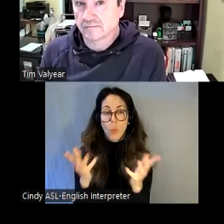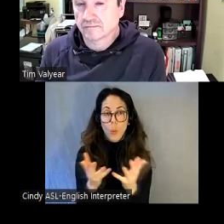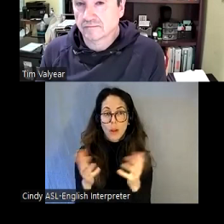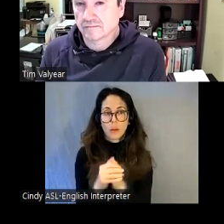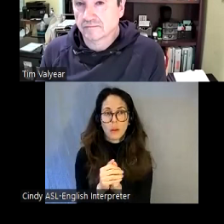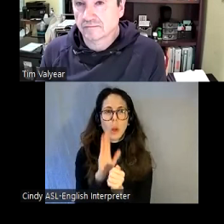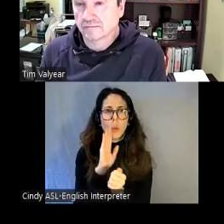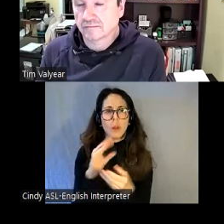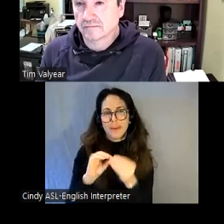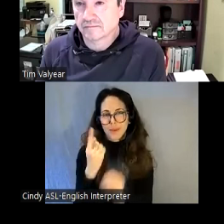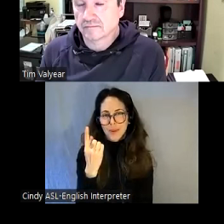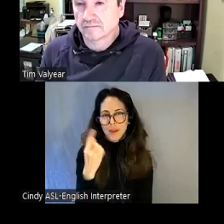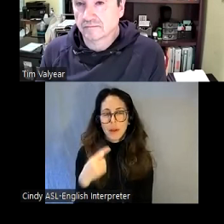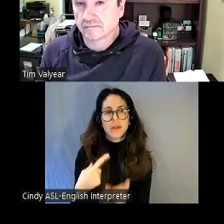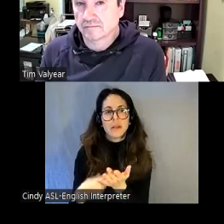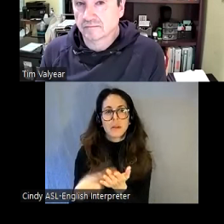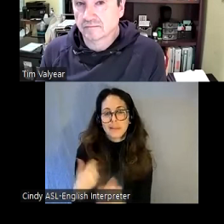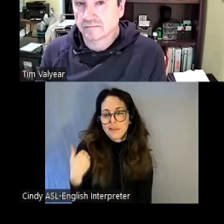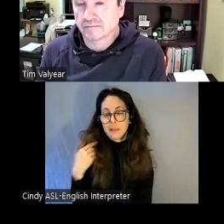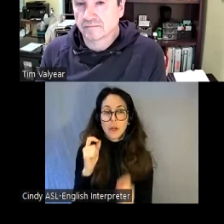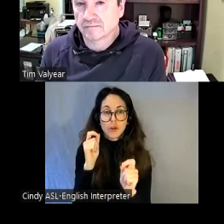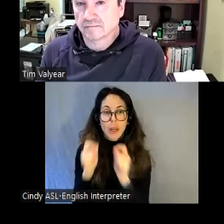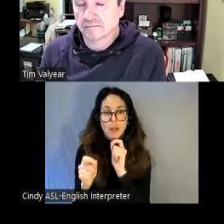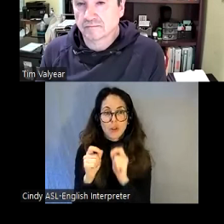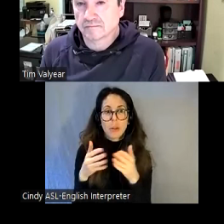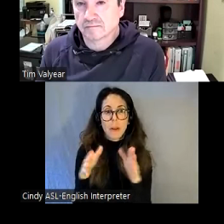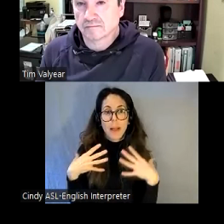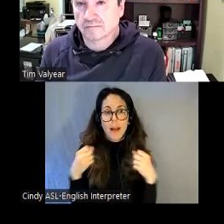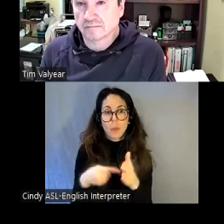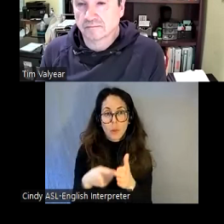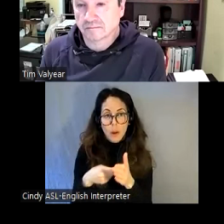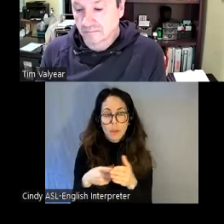practices. So our objectives for today. First,